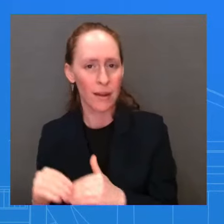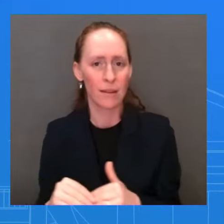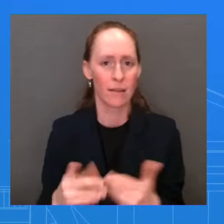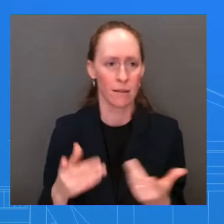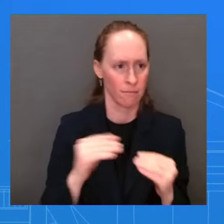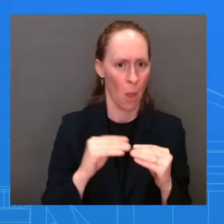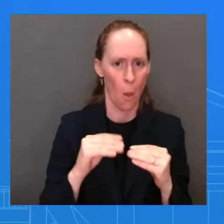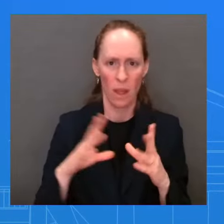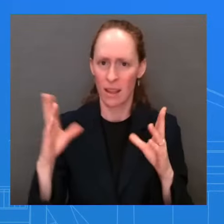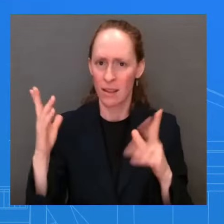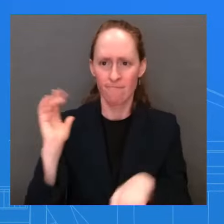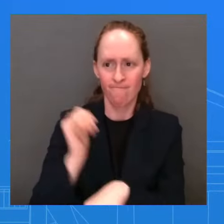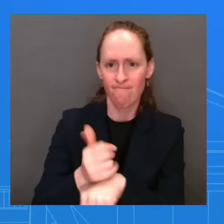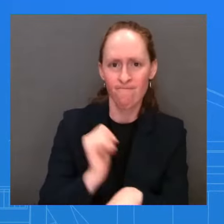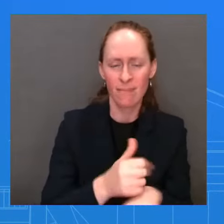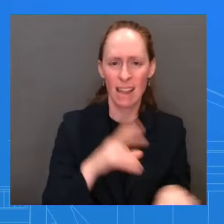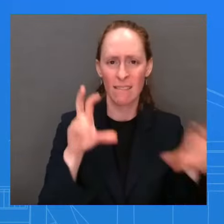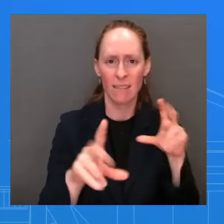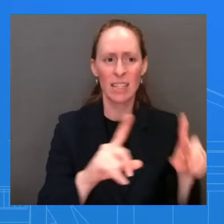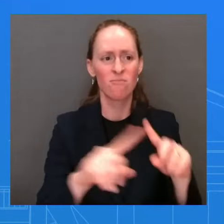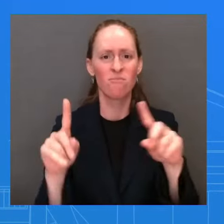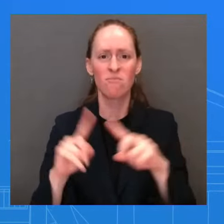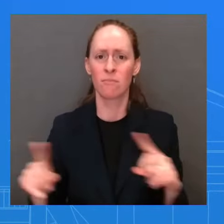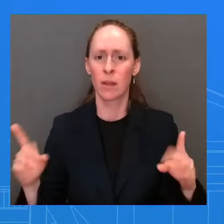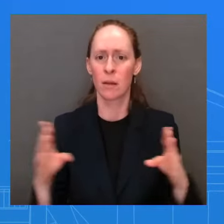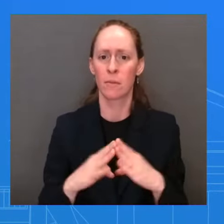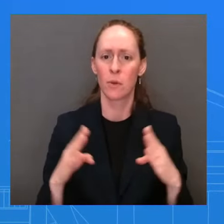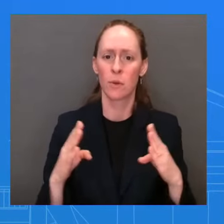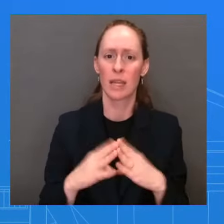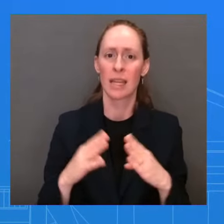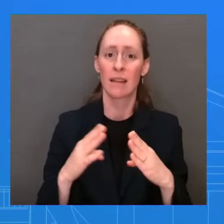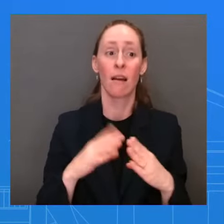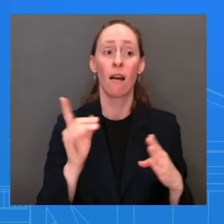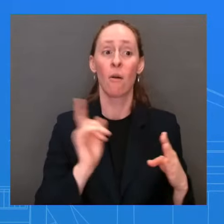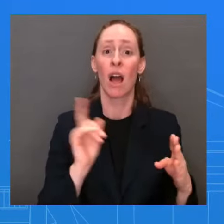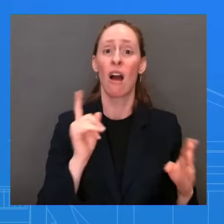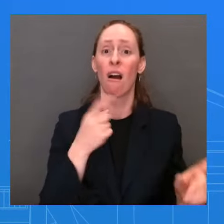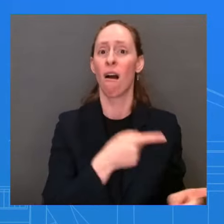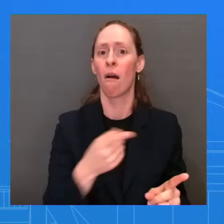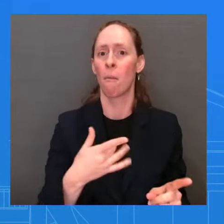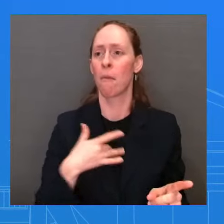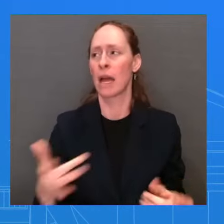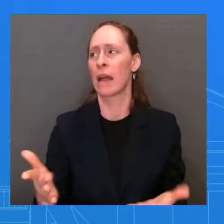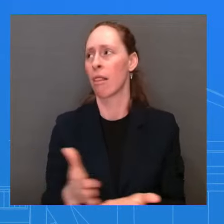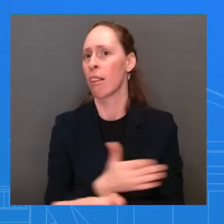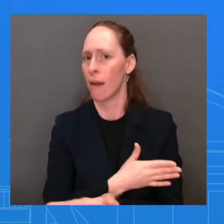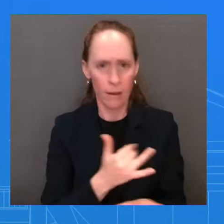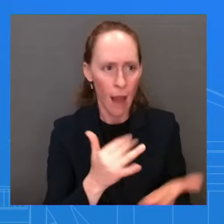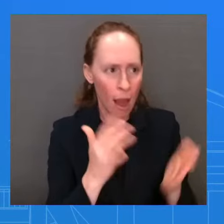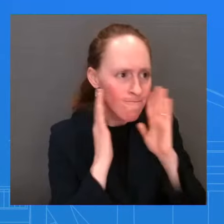So, look, again, as I just stated, we're going to continue working with Senator Manchin on other shared priorities, including reducing the deficit,